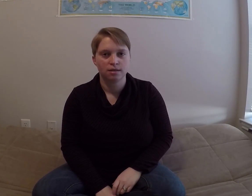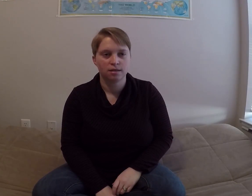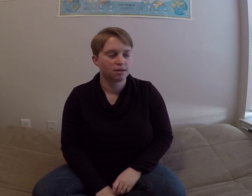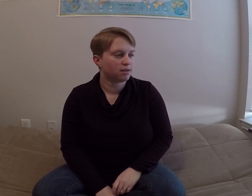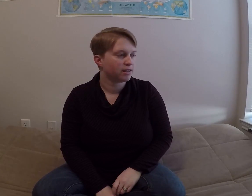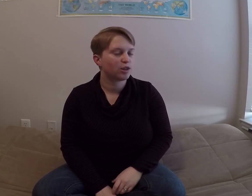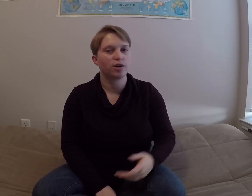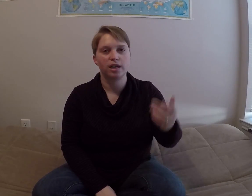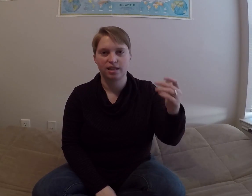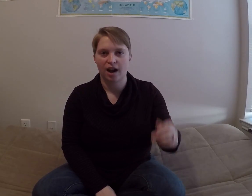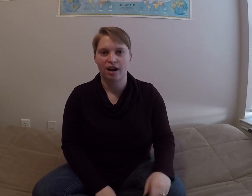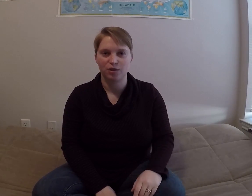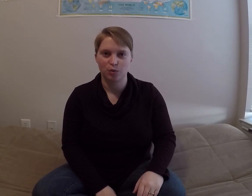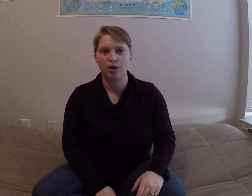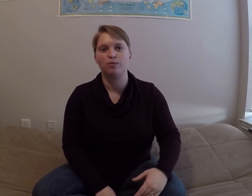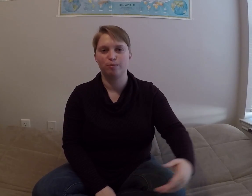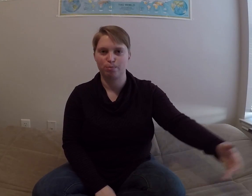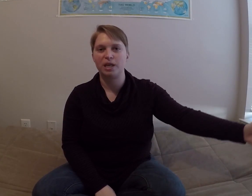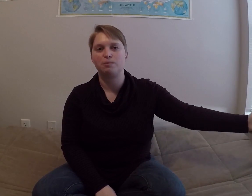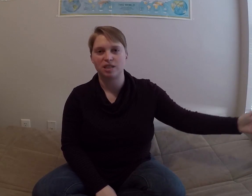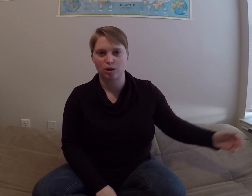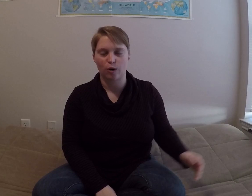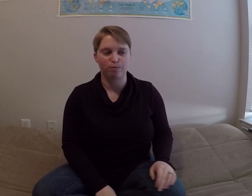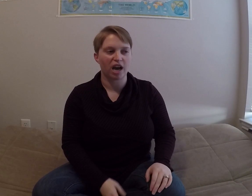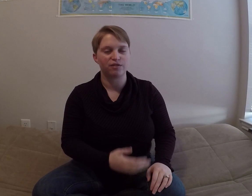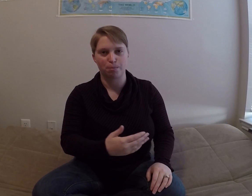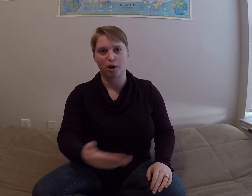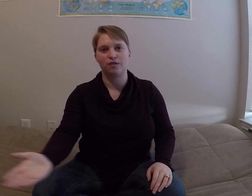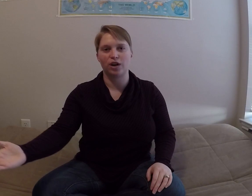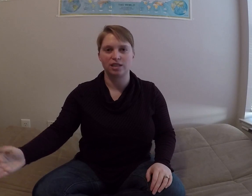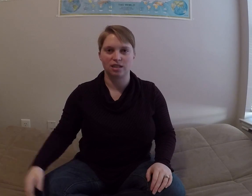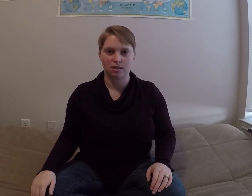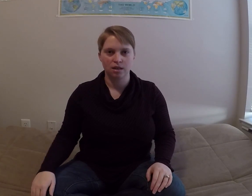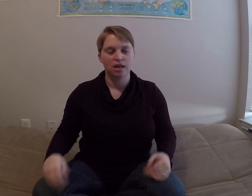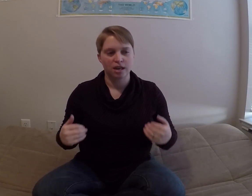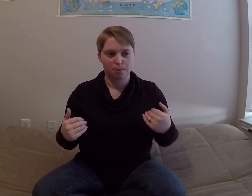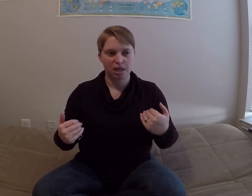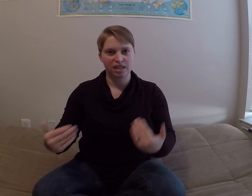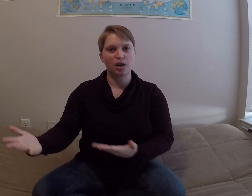‘Great, I have to repeat myself but I have to paraphrase it because